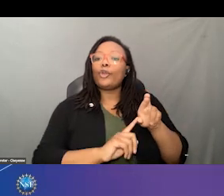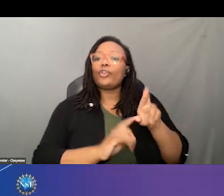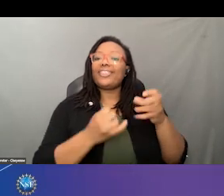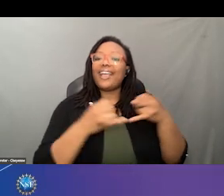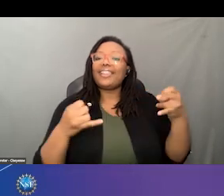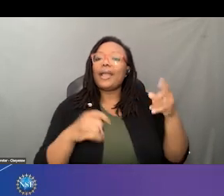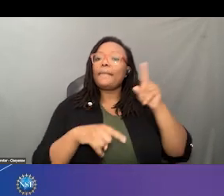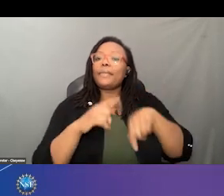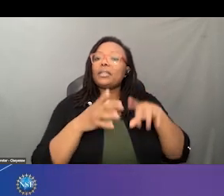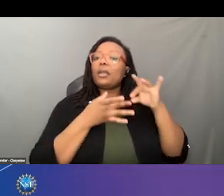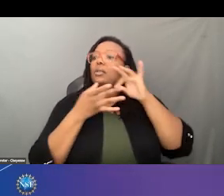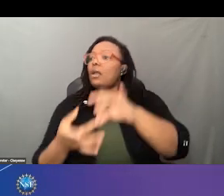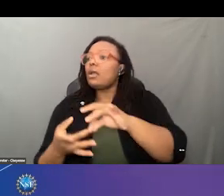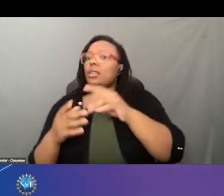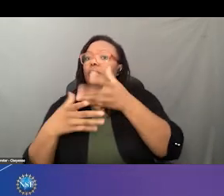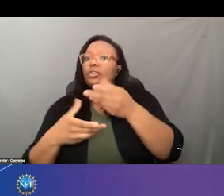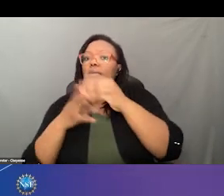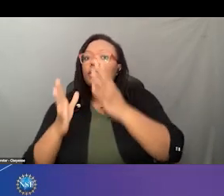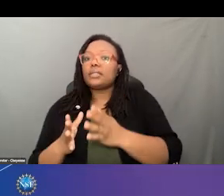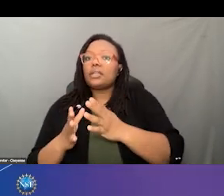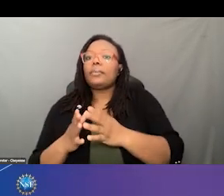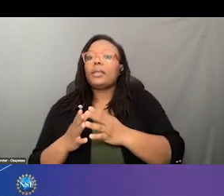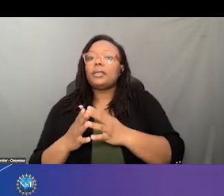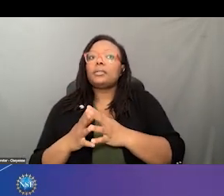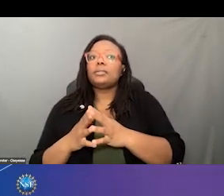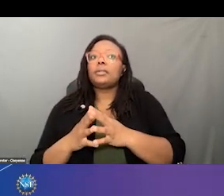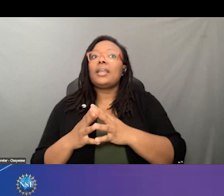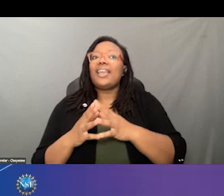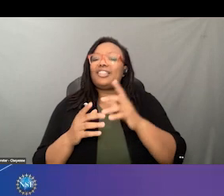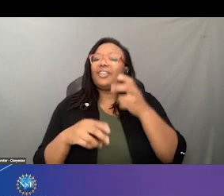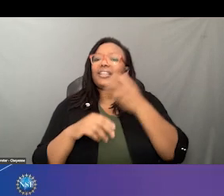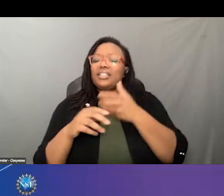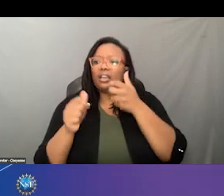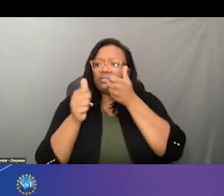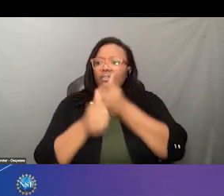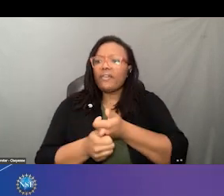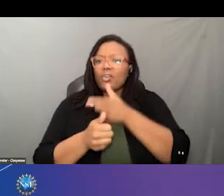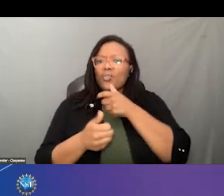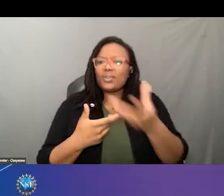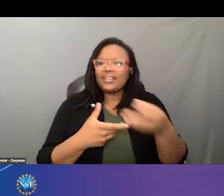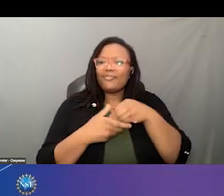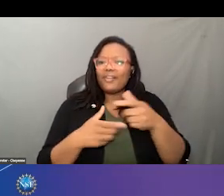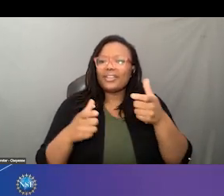because it's not traceable to the participants. It's really hard to trace, you know, who really was part of that meal.